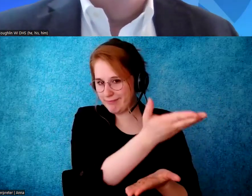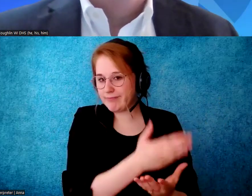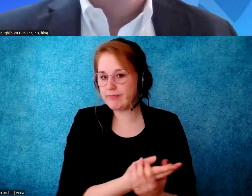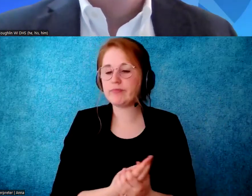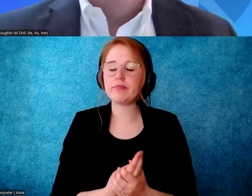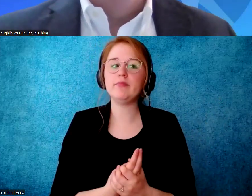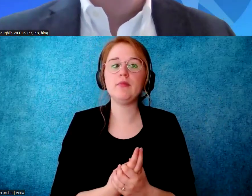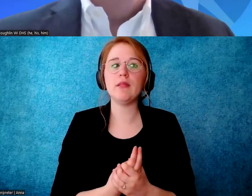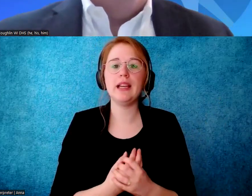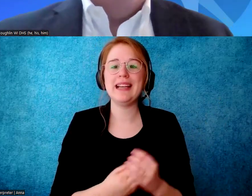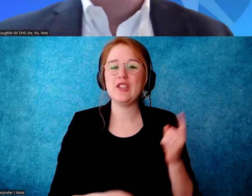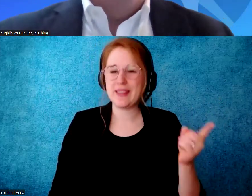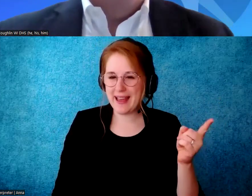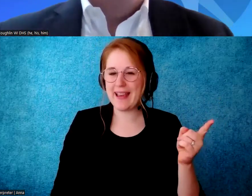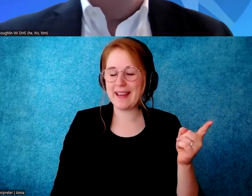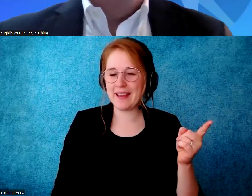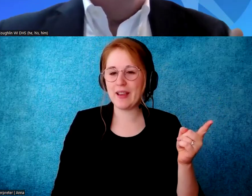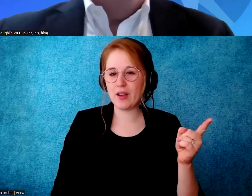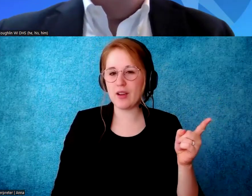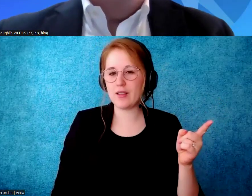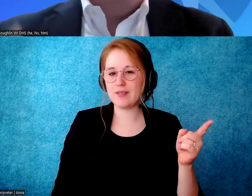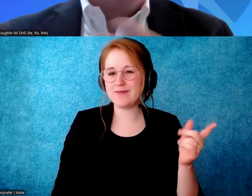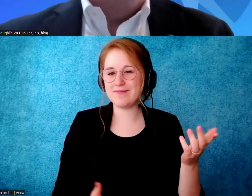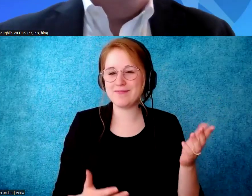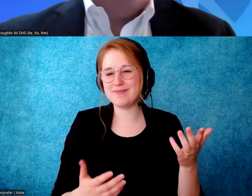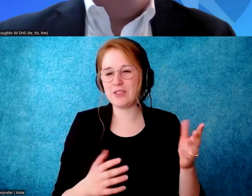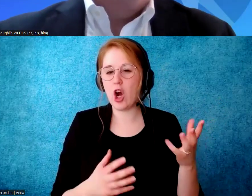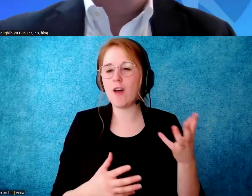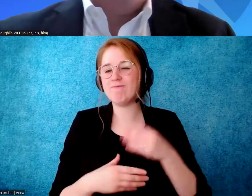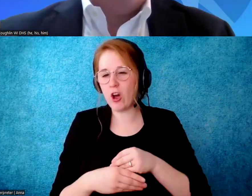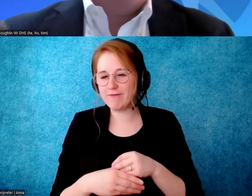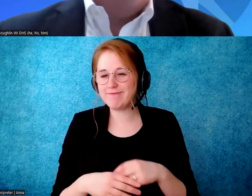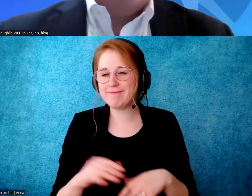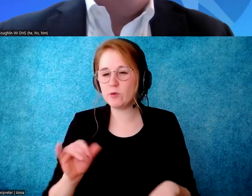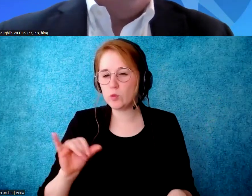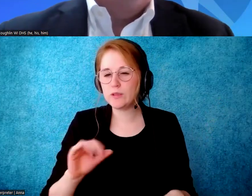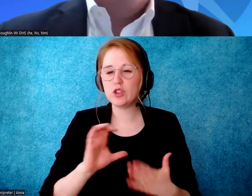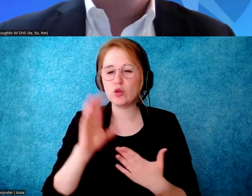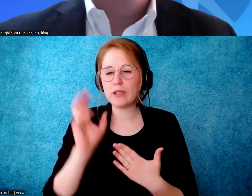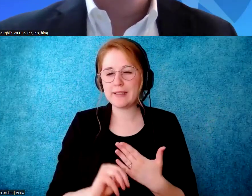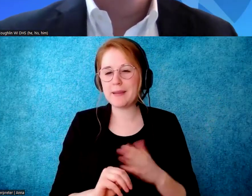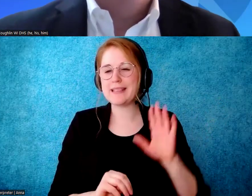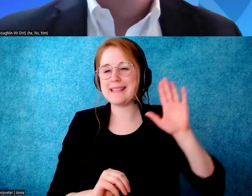They also have part, you know, part of the curriculum and everything is on their websites.